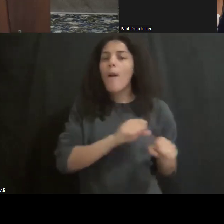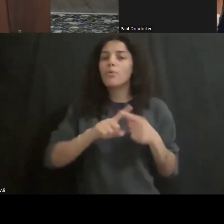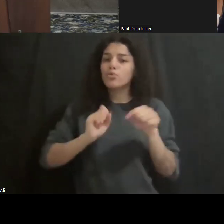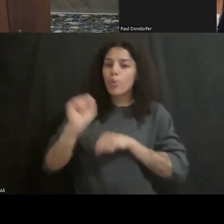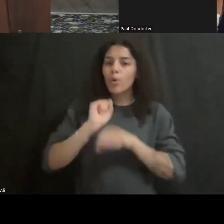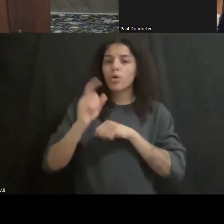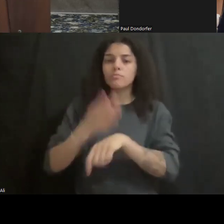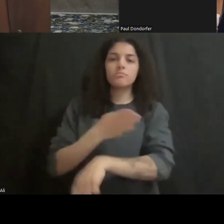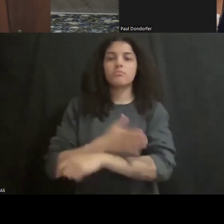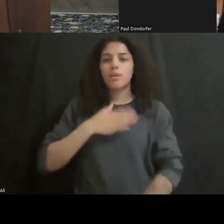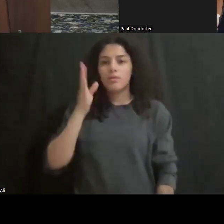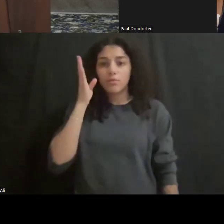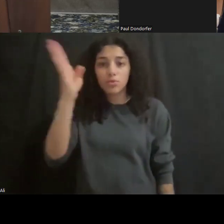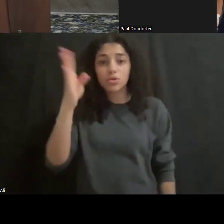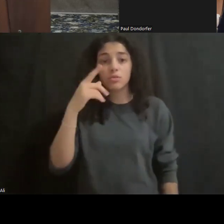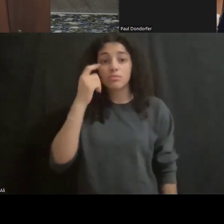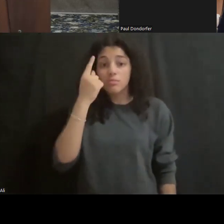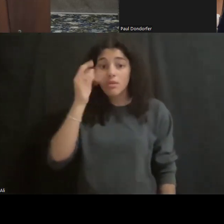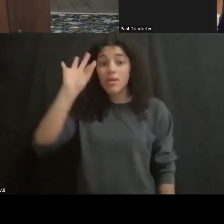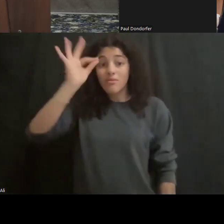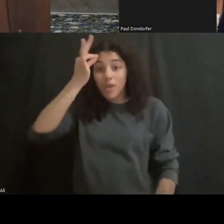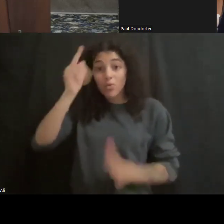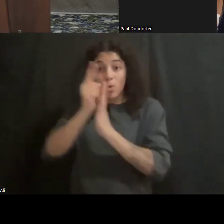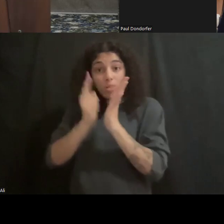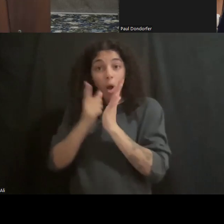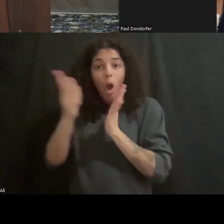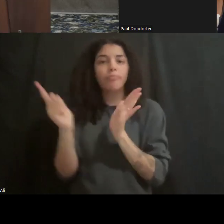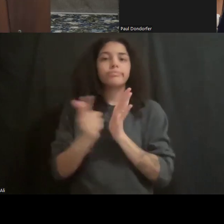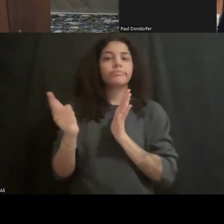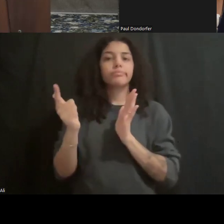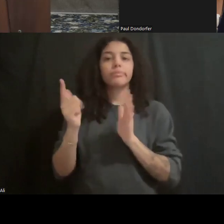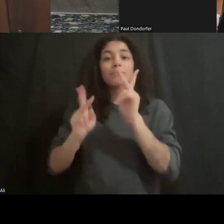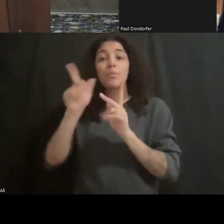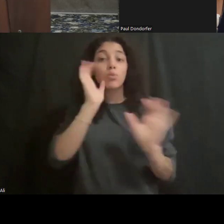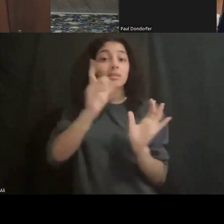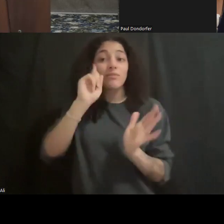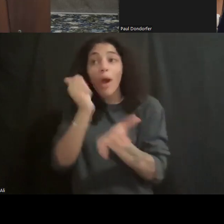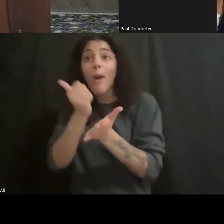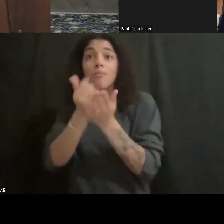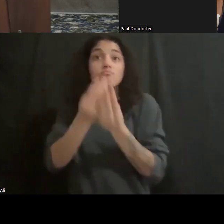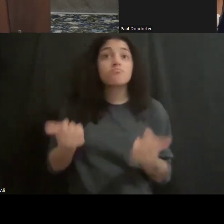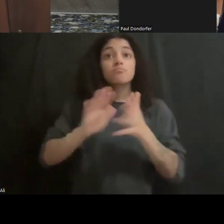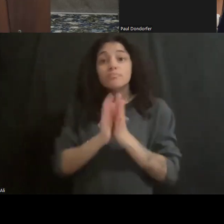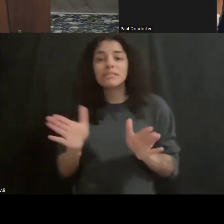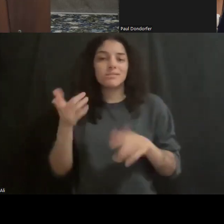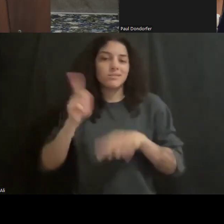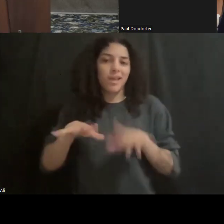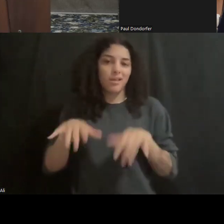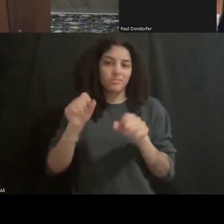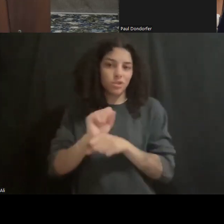now prohibit asles from working and that needs change So this year I urge you to please add